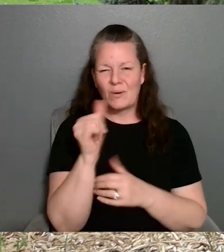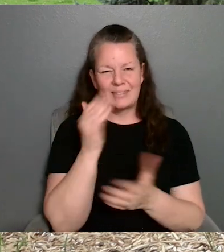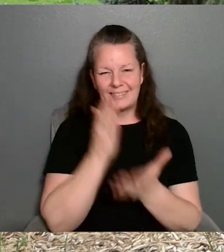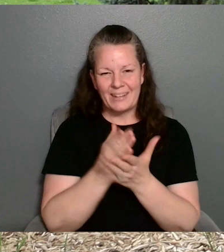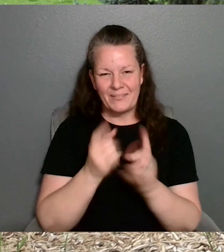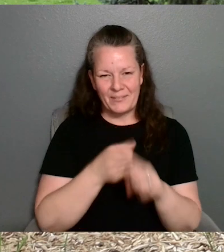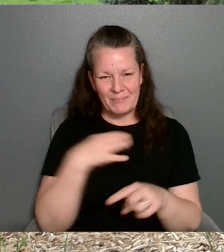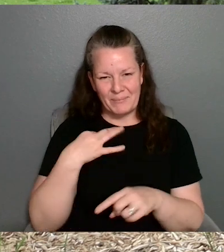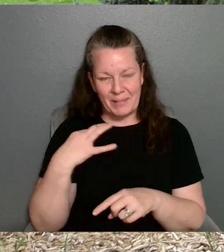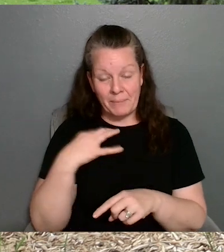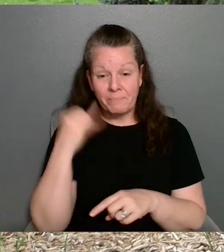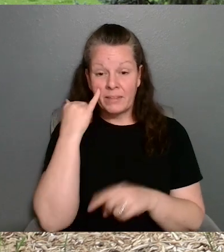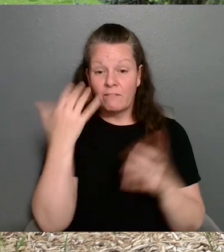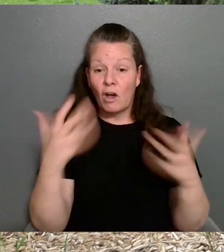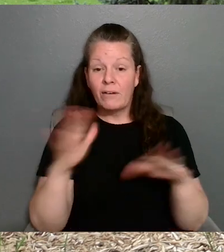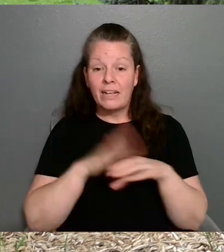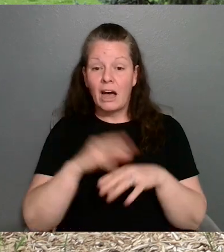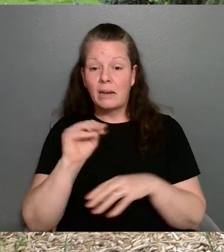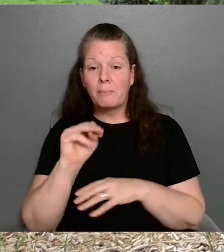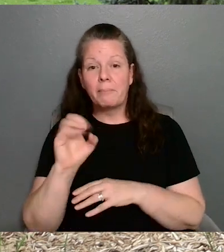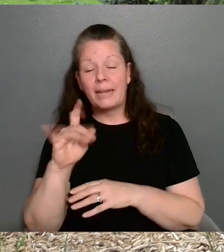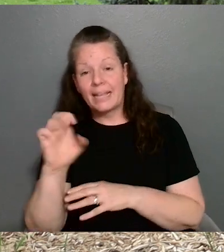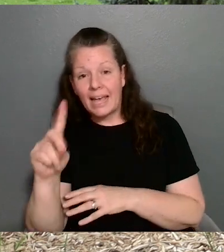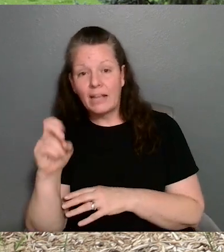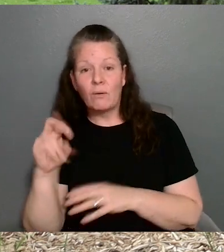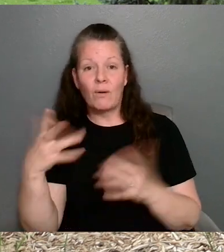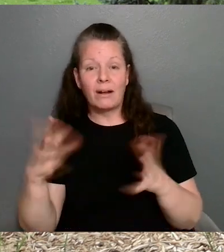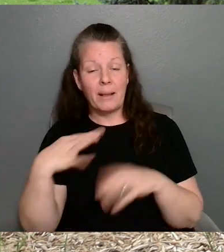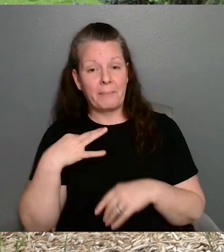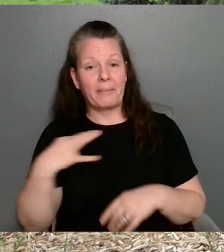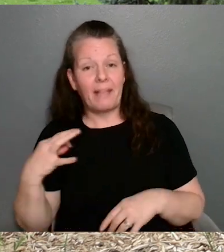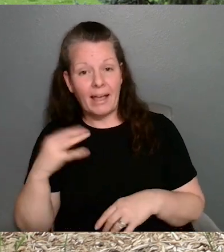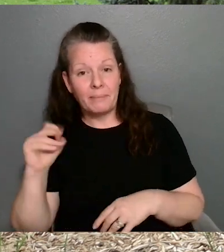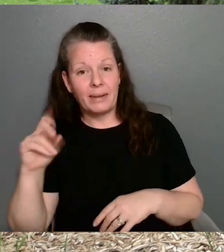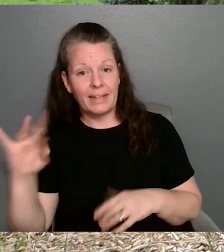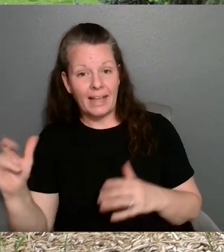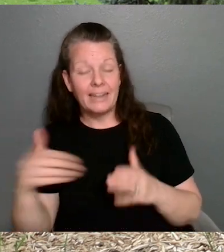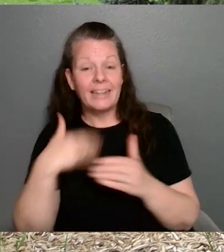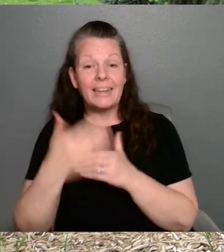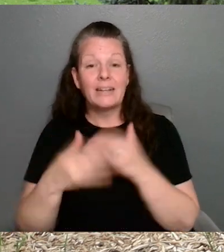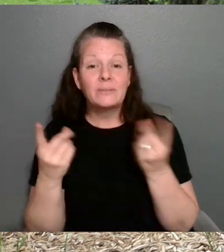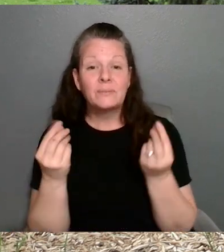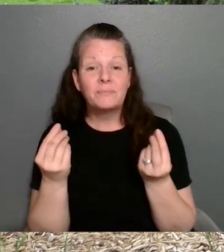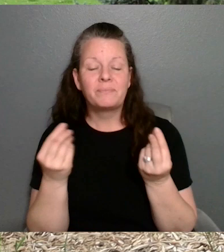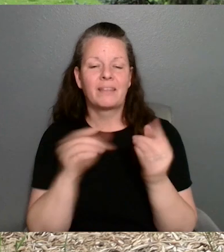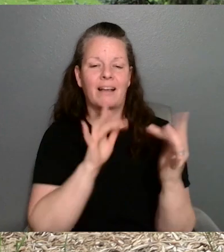If you're already on Medicaid or have applied for Medicaid, the next step is to contact your local case